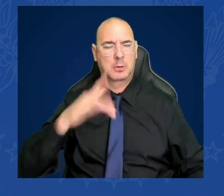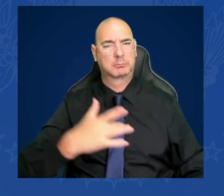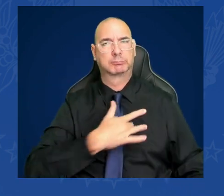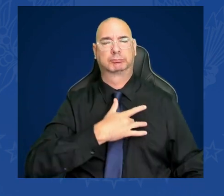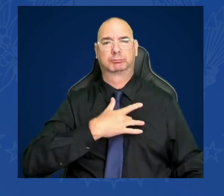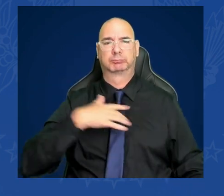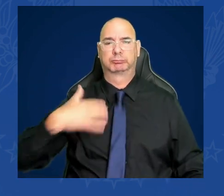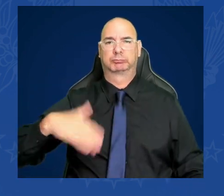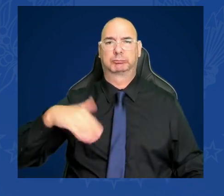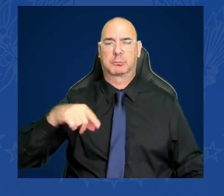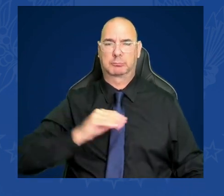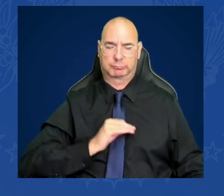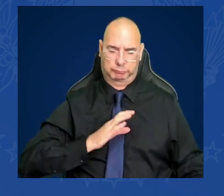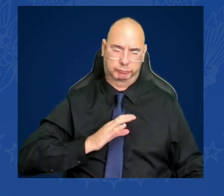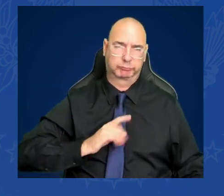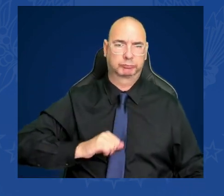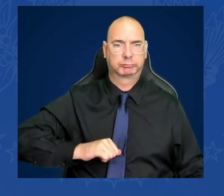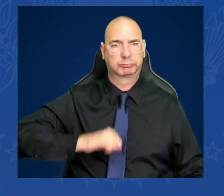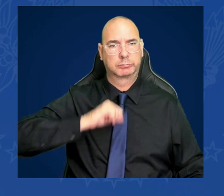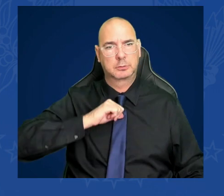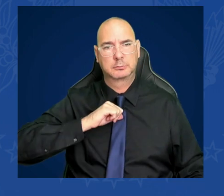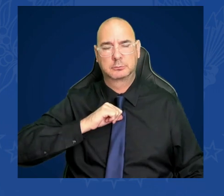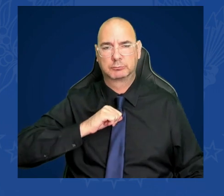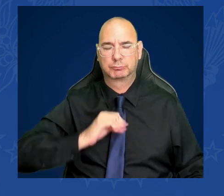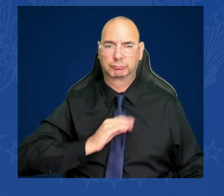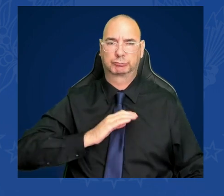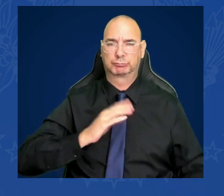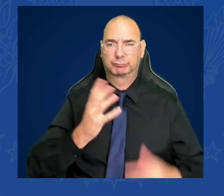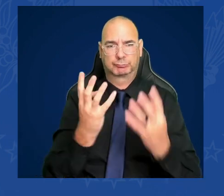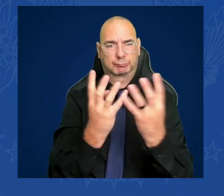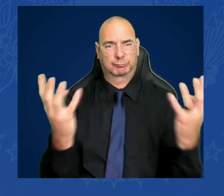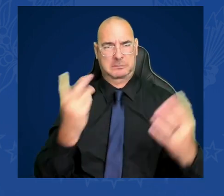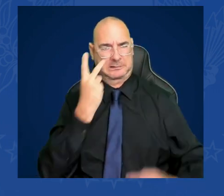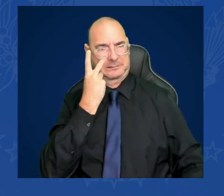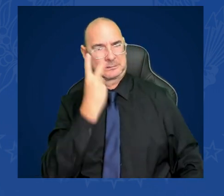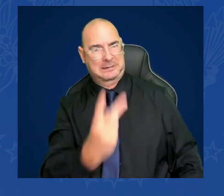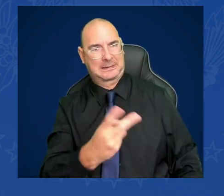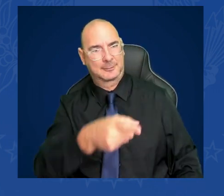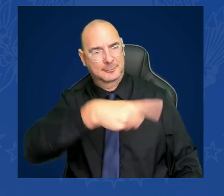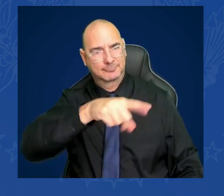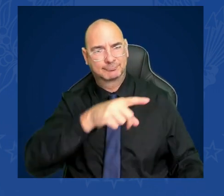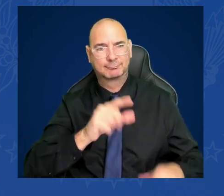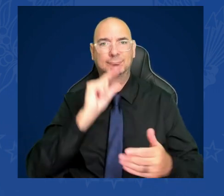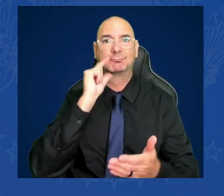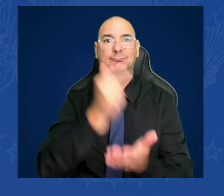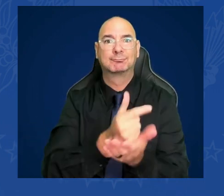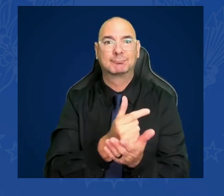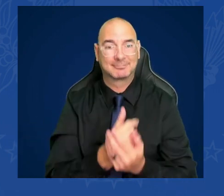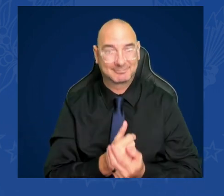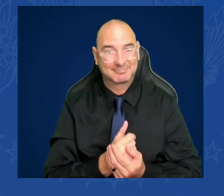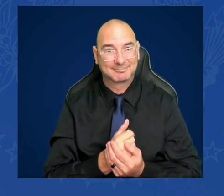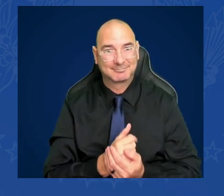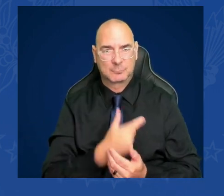in these Cadets today. And it is a pride that I share, especially when I talk about them,